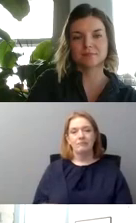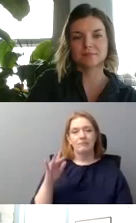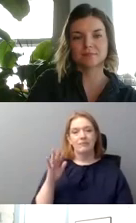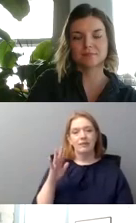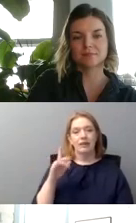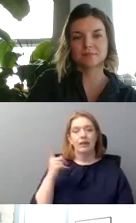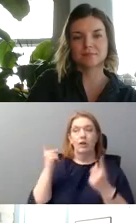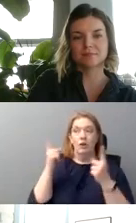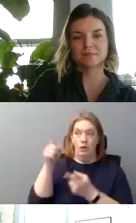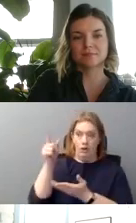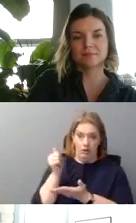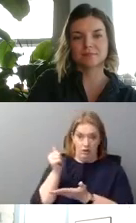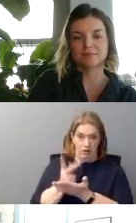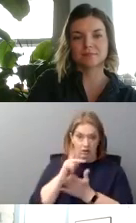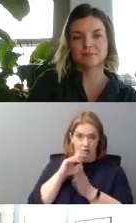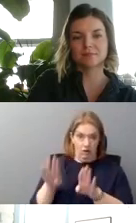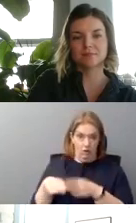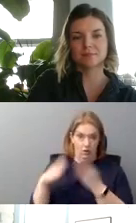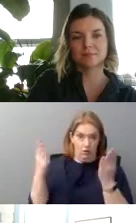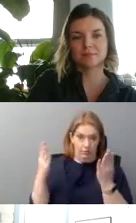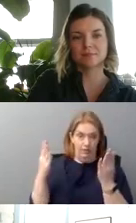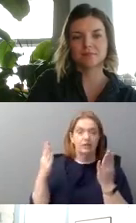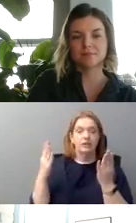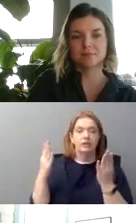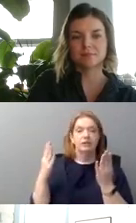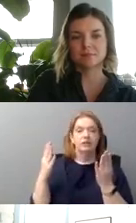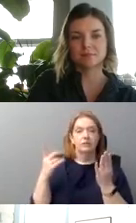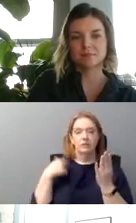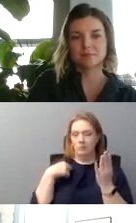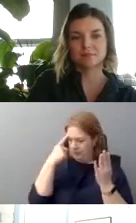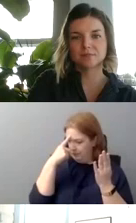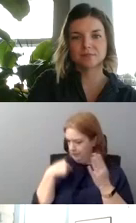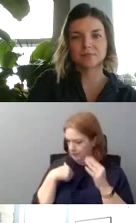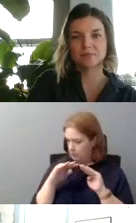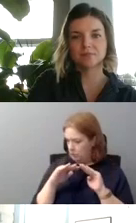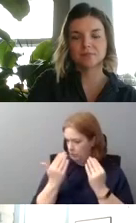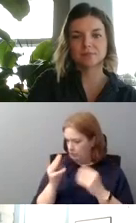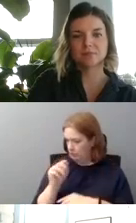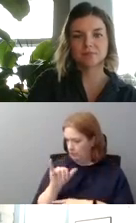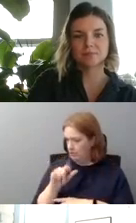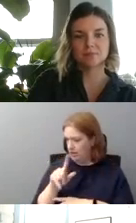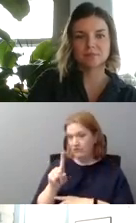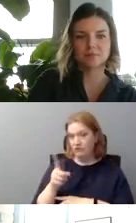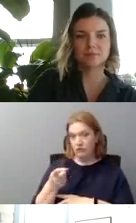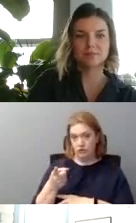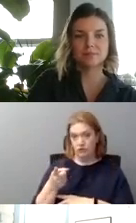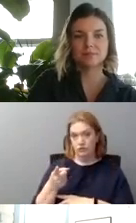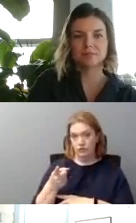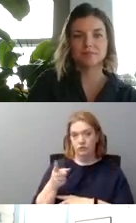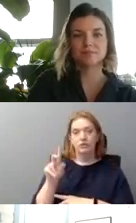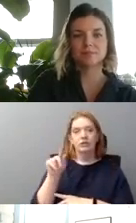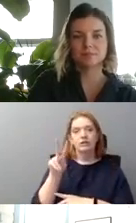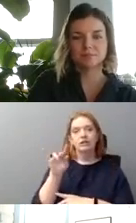open, I believe that we are opening our show on may 1st, is when David Wilson's exhibition opens,